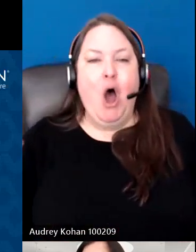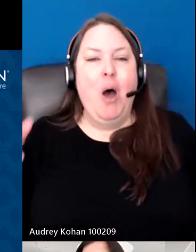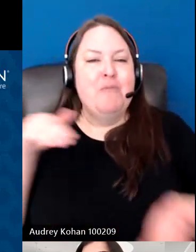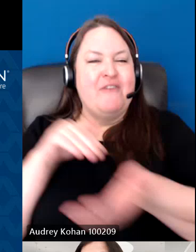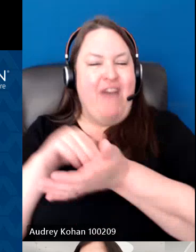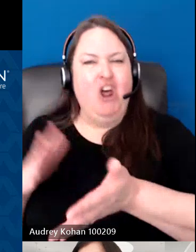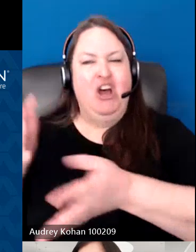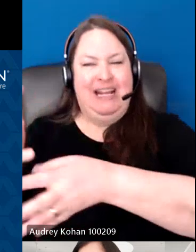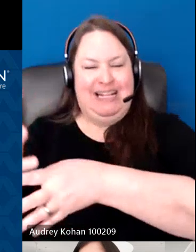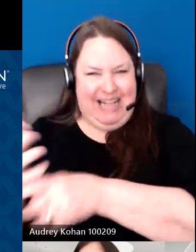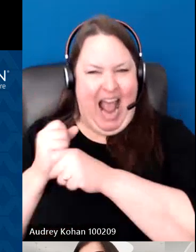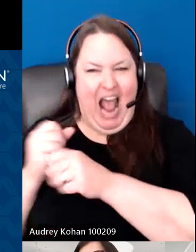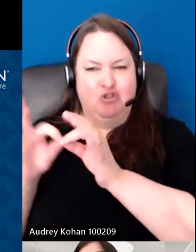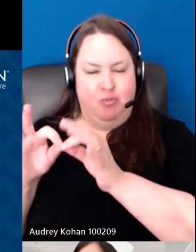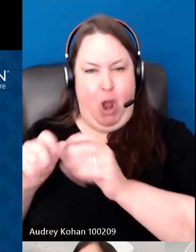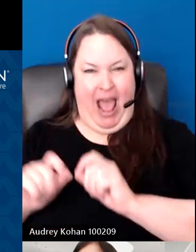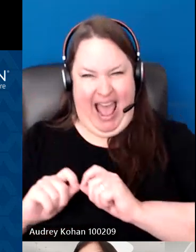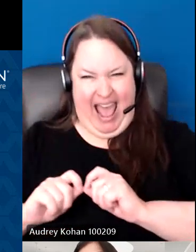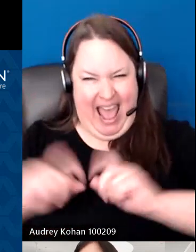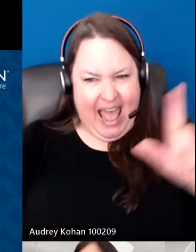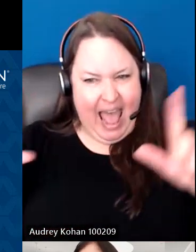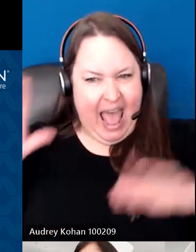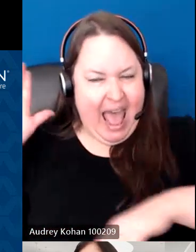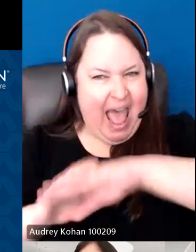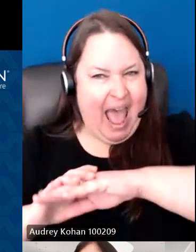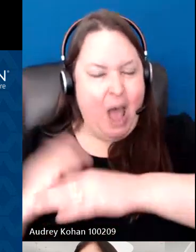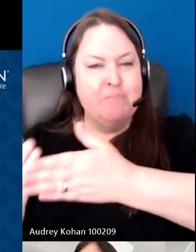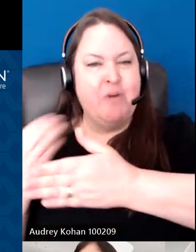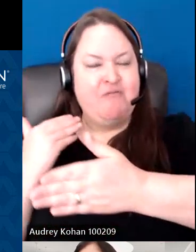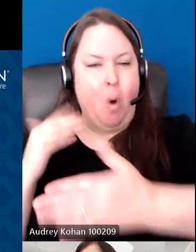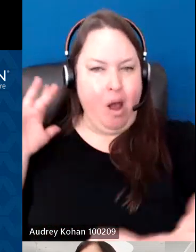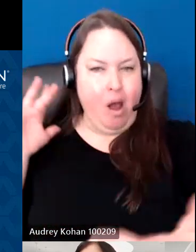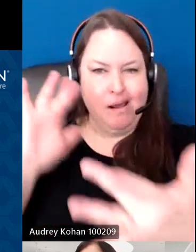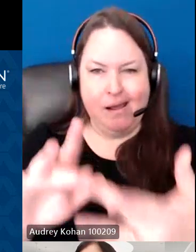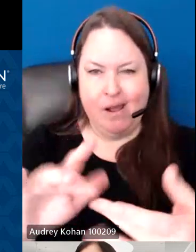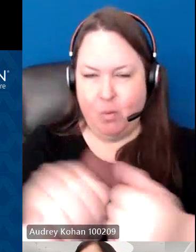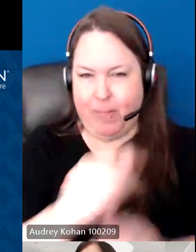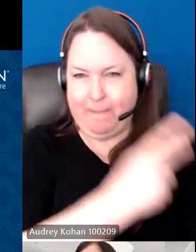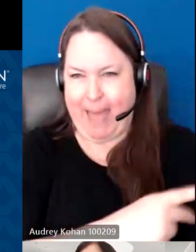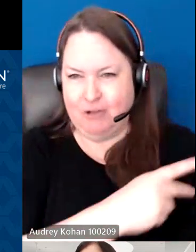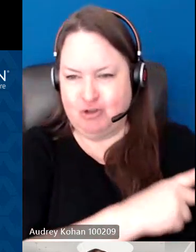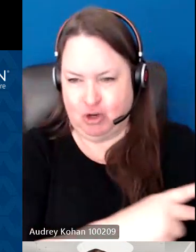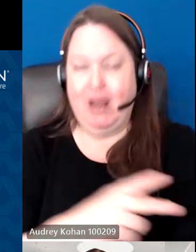Interpreter on before they connected with the patient so it was kind of a warm introduction